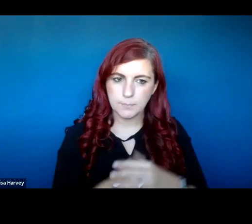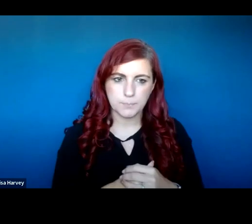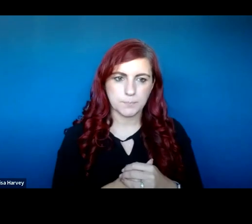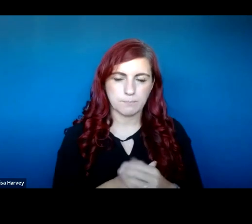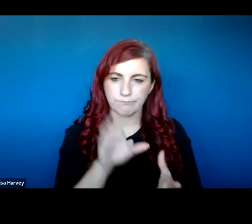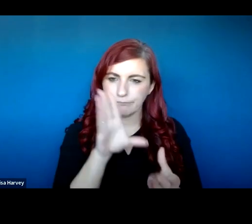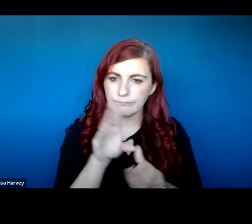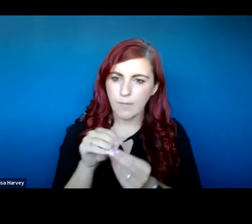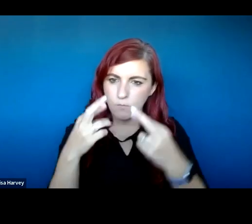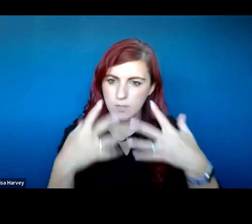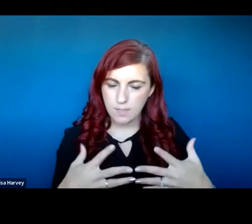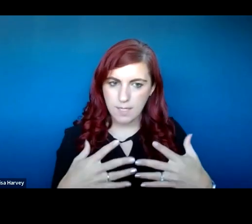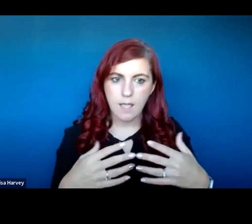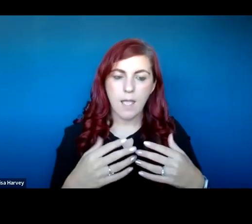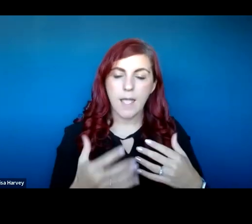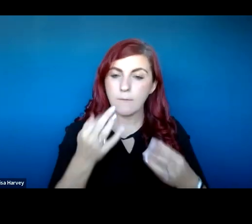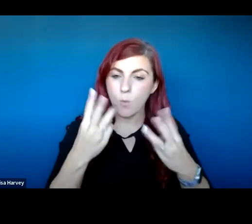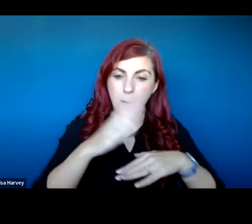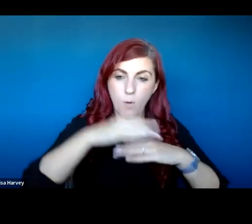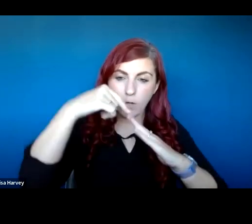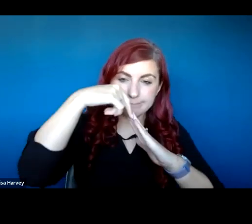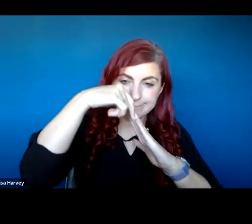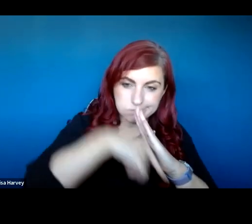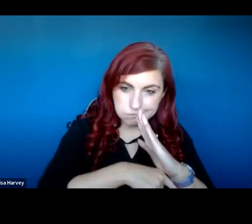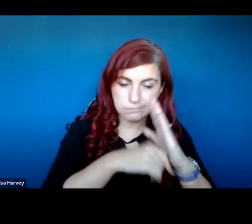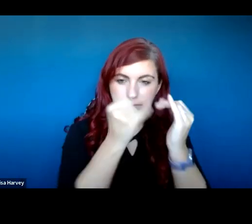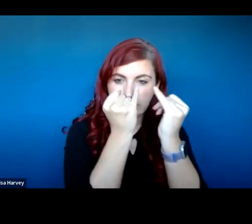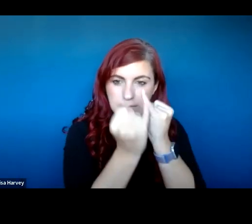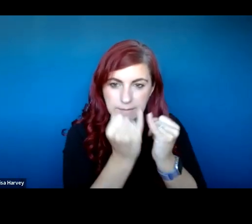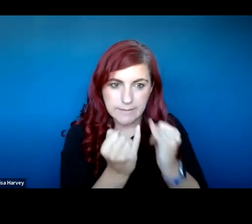However to get a more comprehensive picture of all of the survey findings, I do